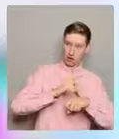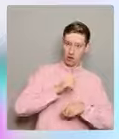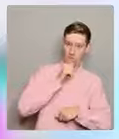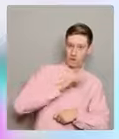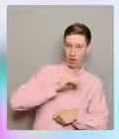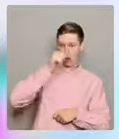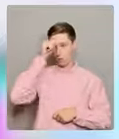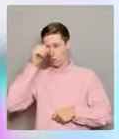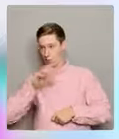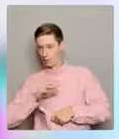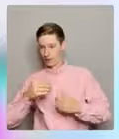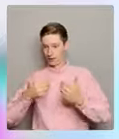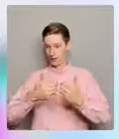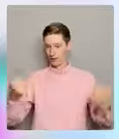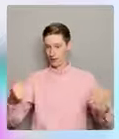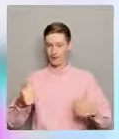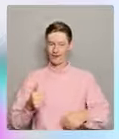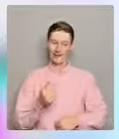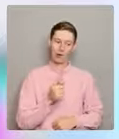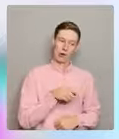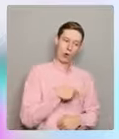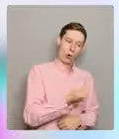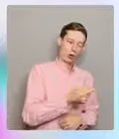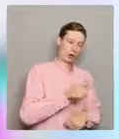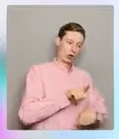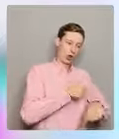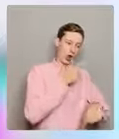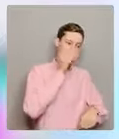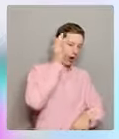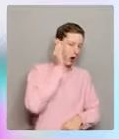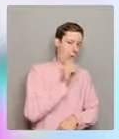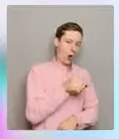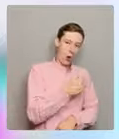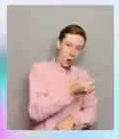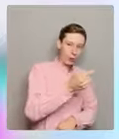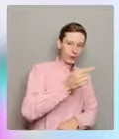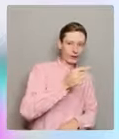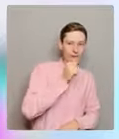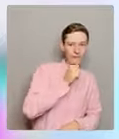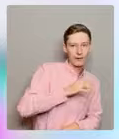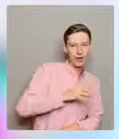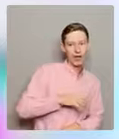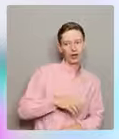You know, making short hair only available on masculine characters or long hair only available